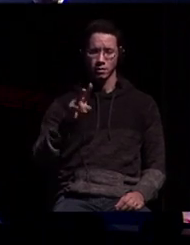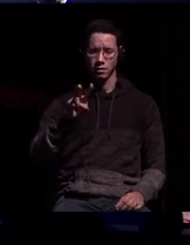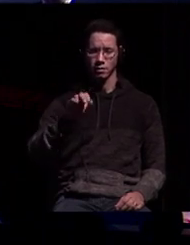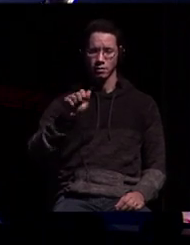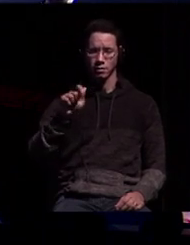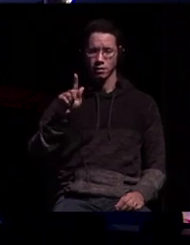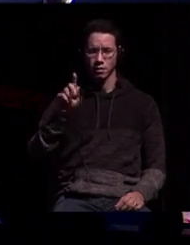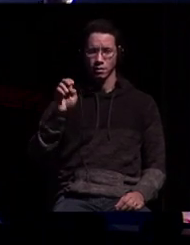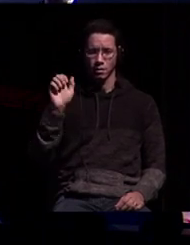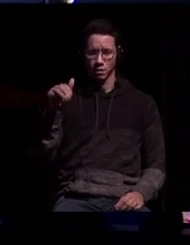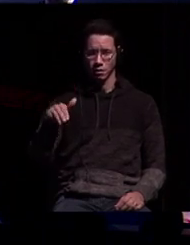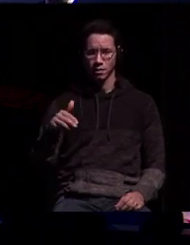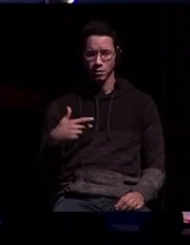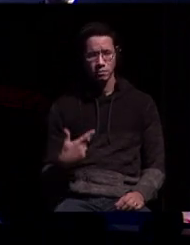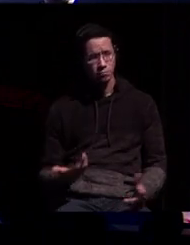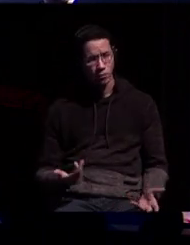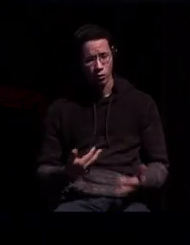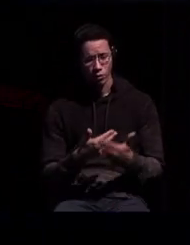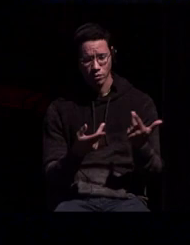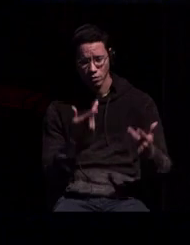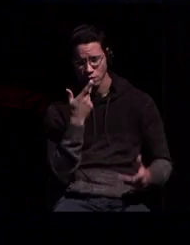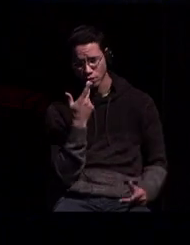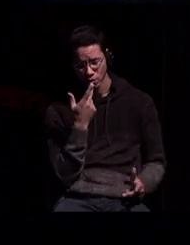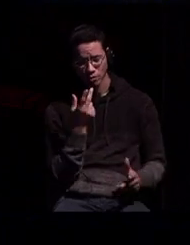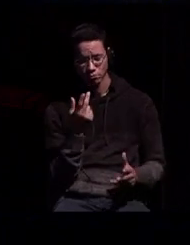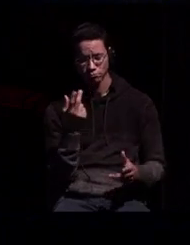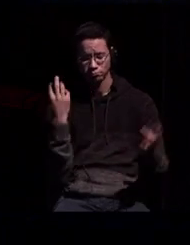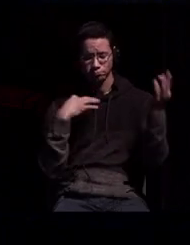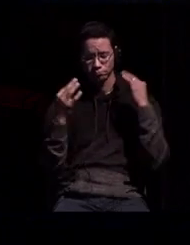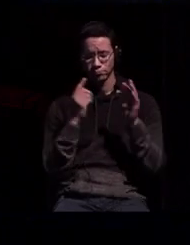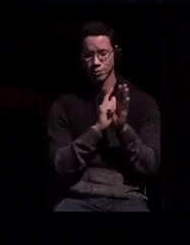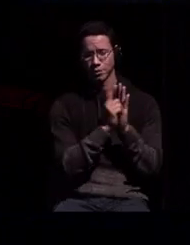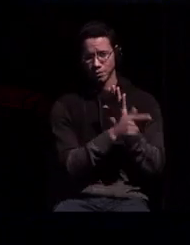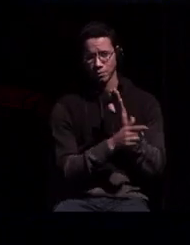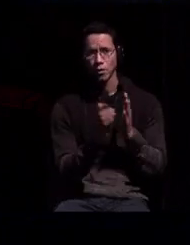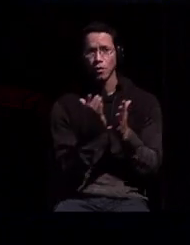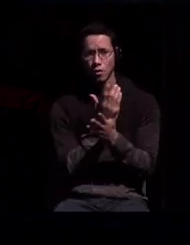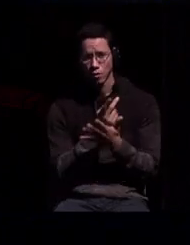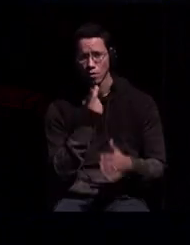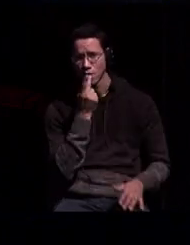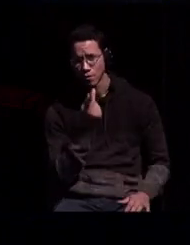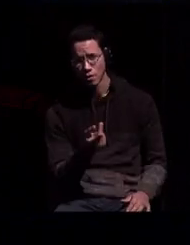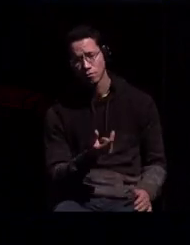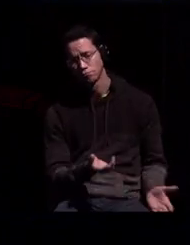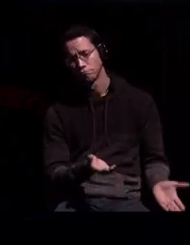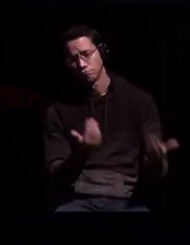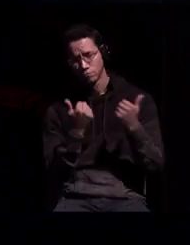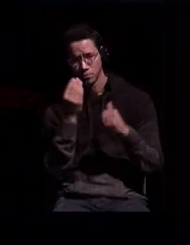gender-based tourism. Many travel agencies say, “Come and taste gender tourism” and that is